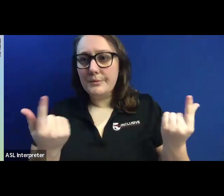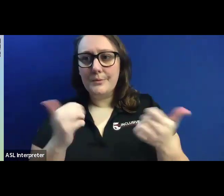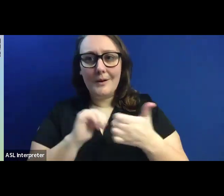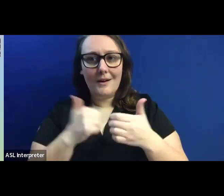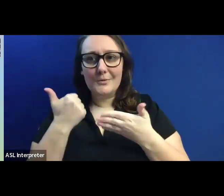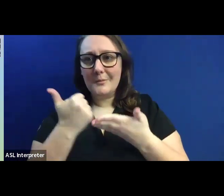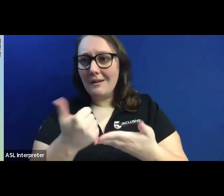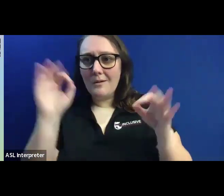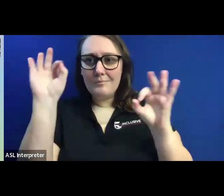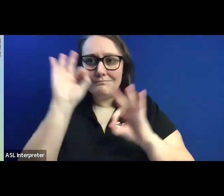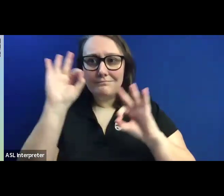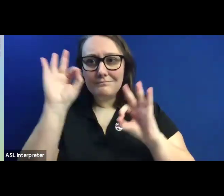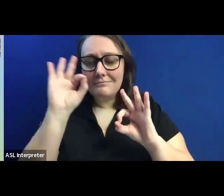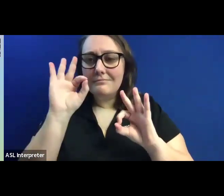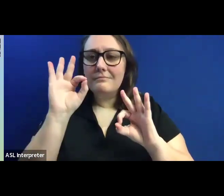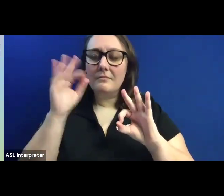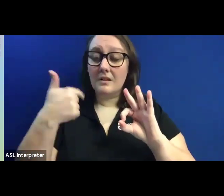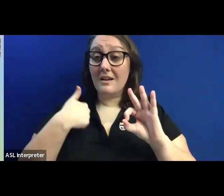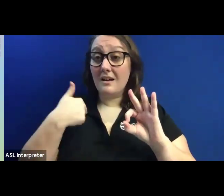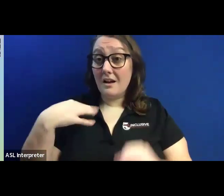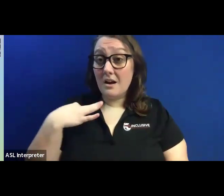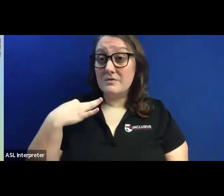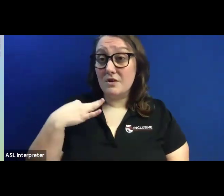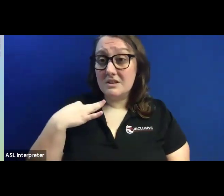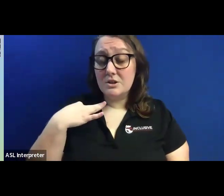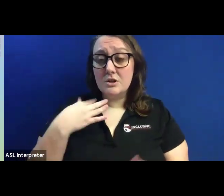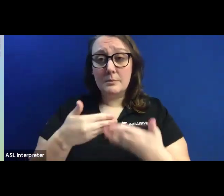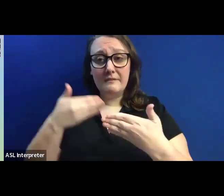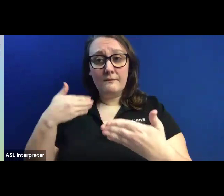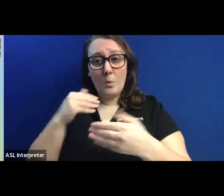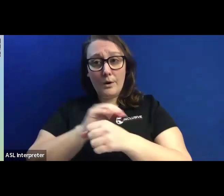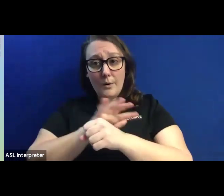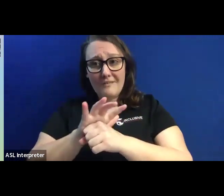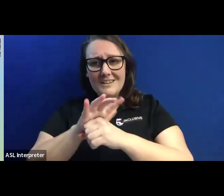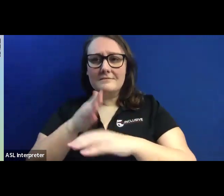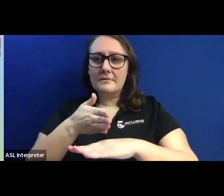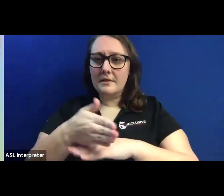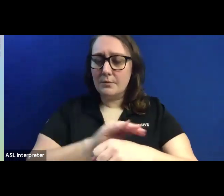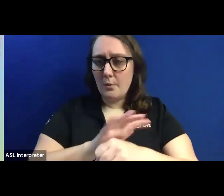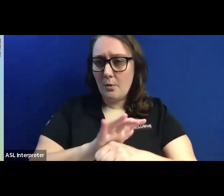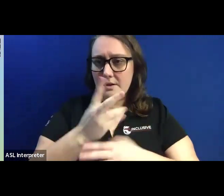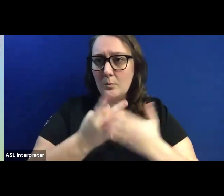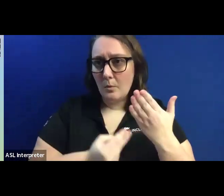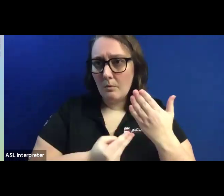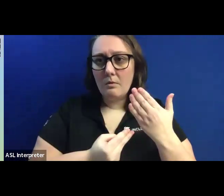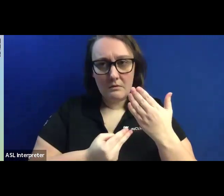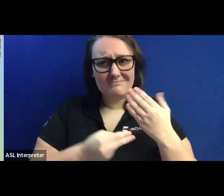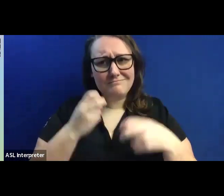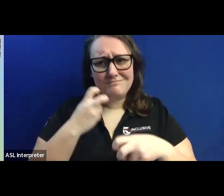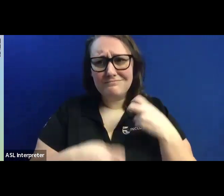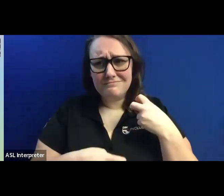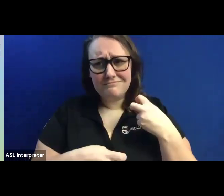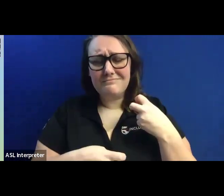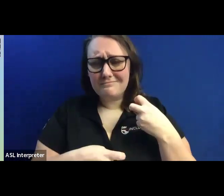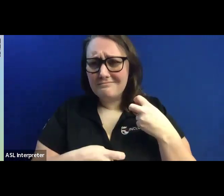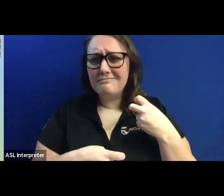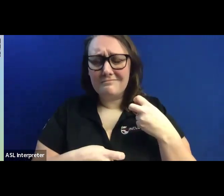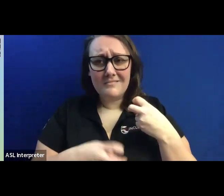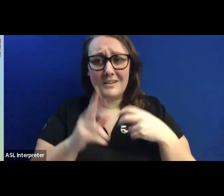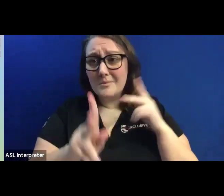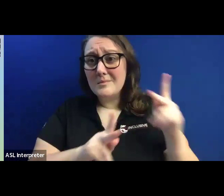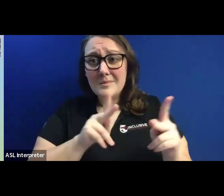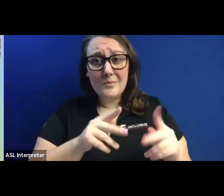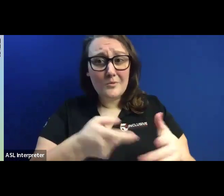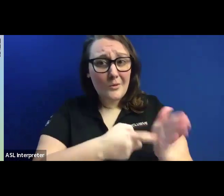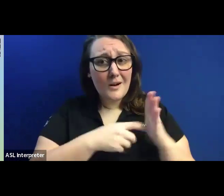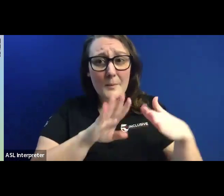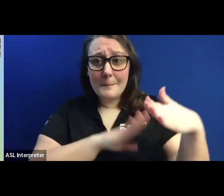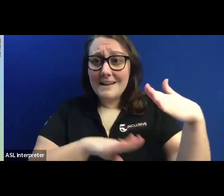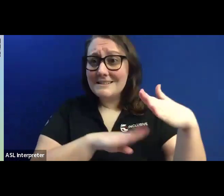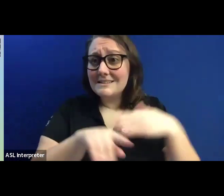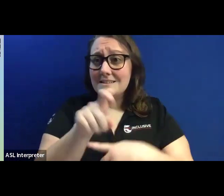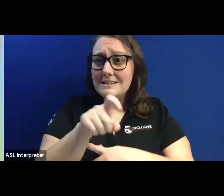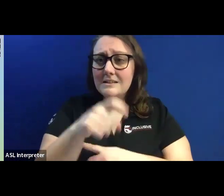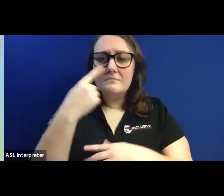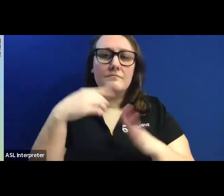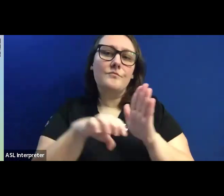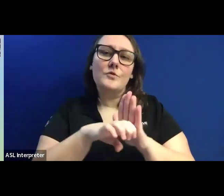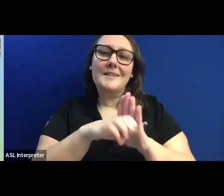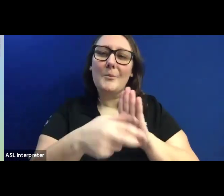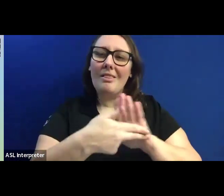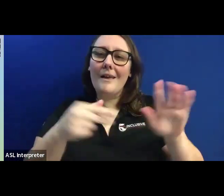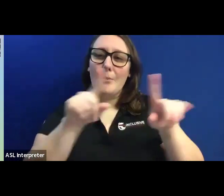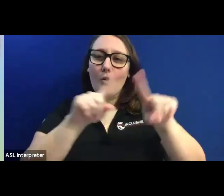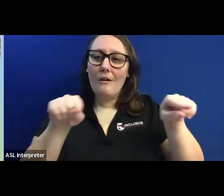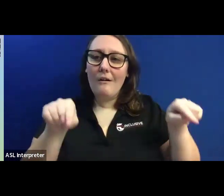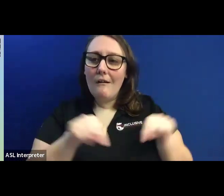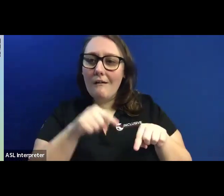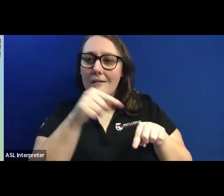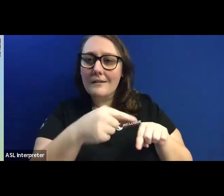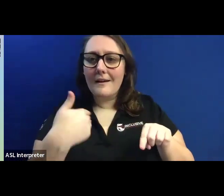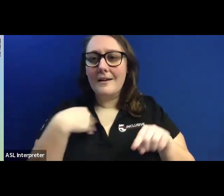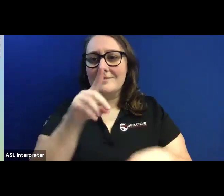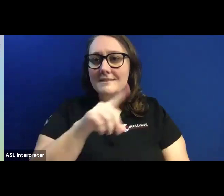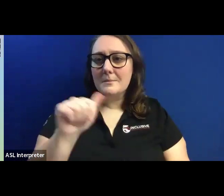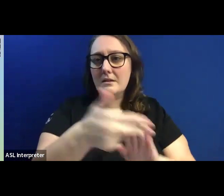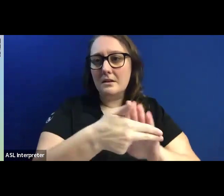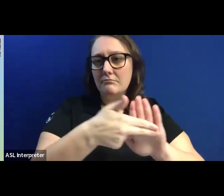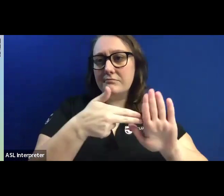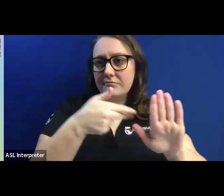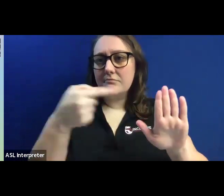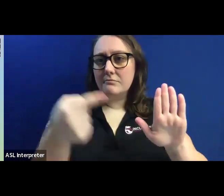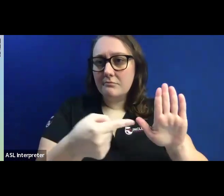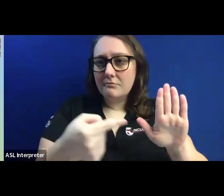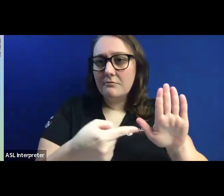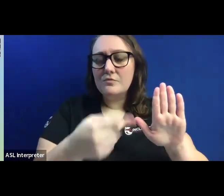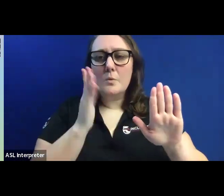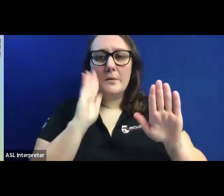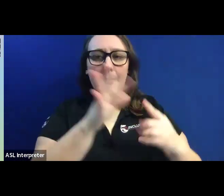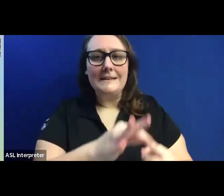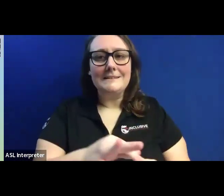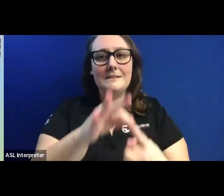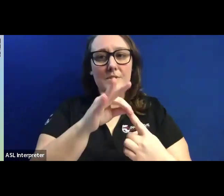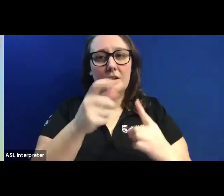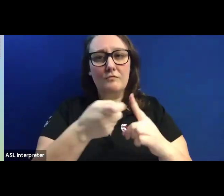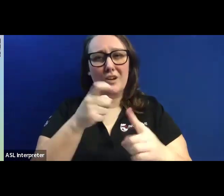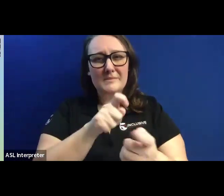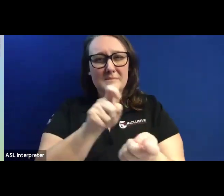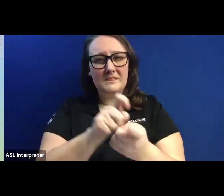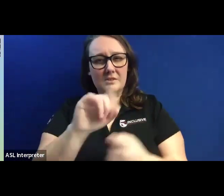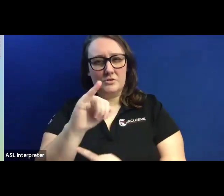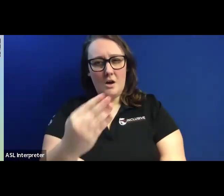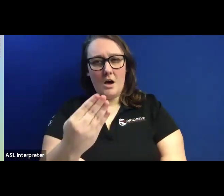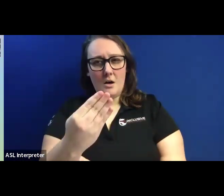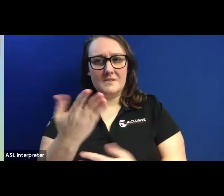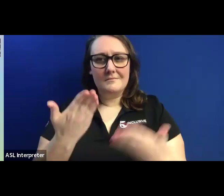And I remember I was actually volunteering pre and post COVID, and these were extreme times, and the beneficiaries would actually need just basic needs, like maybe a labor card, which has a disability card on it so they will be exempted from blue collar jobs, which are the only jobs they are allowed to work because of their status.